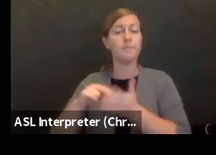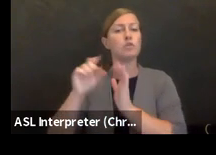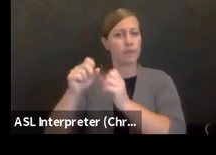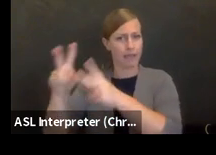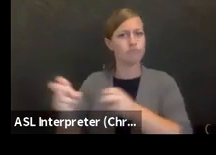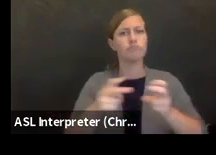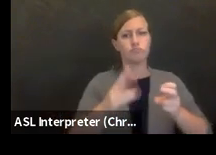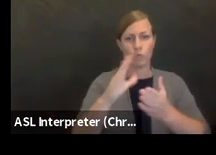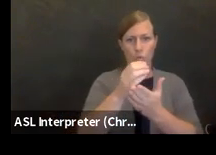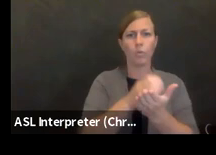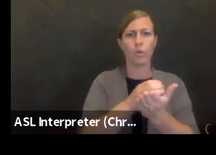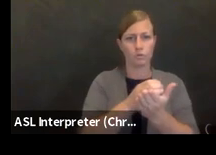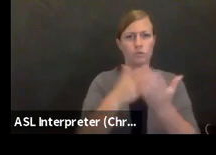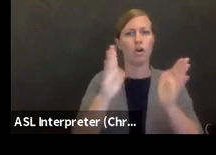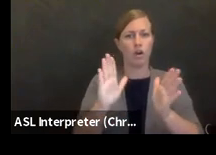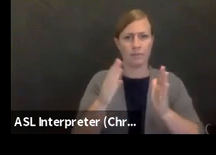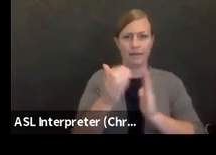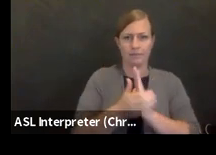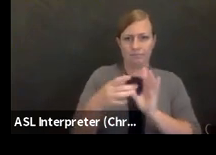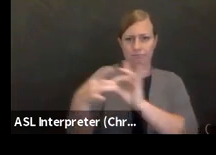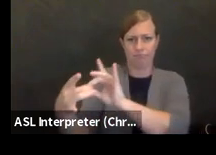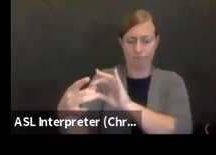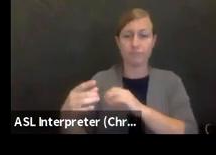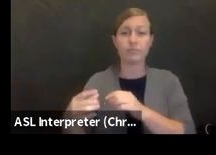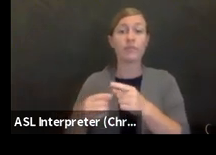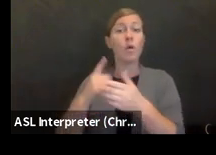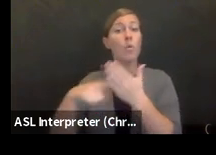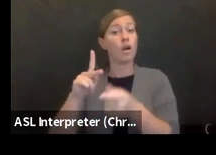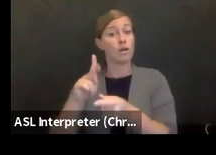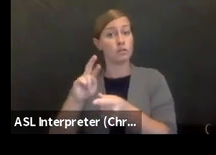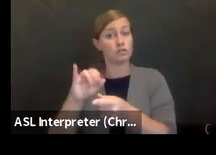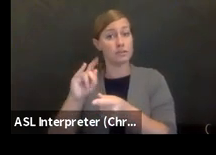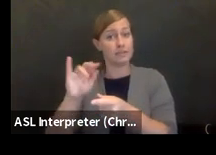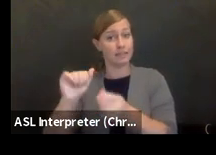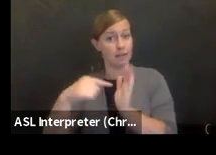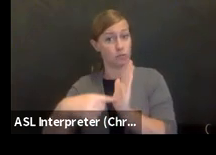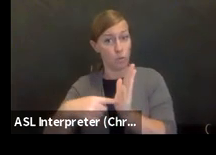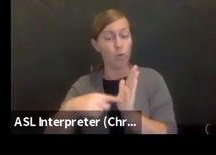ESD 113 - Andrew Hickman: Now what Christina displayed was simply how to search for a homepage. If you wanted to use that as a template.